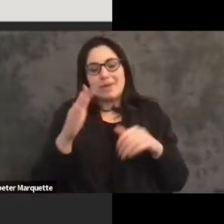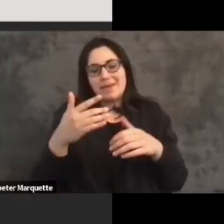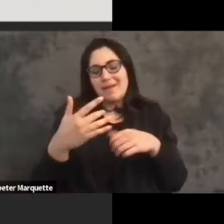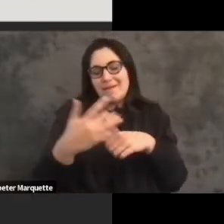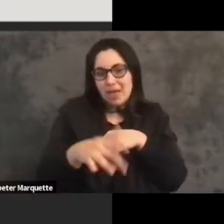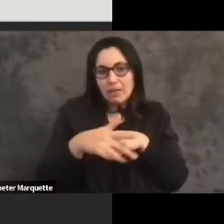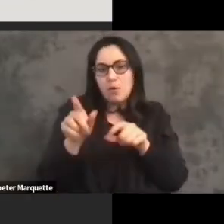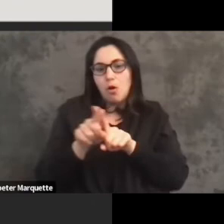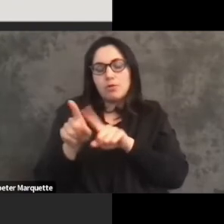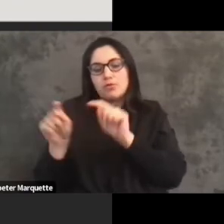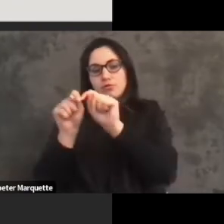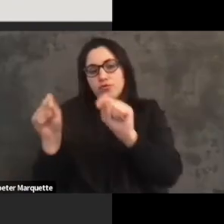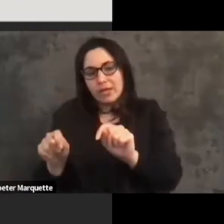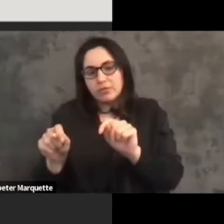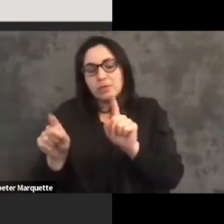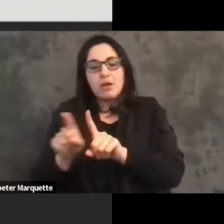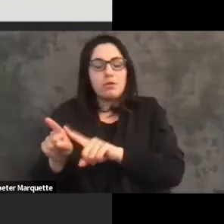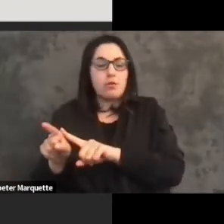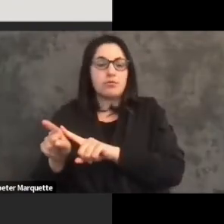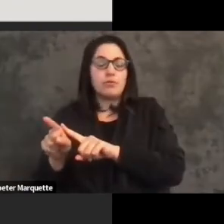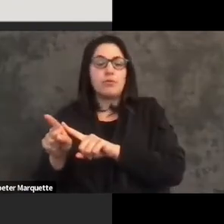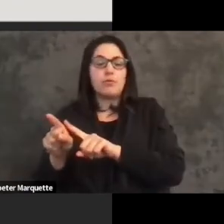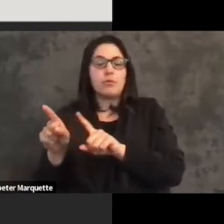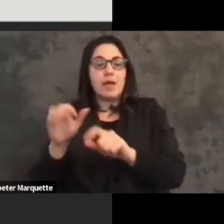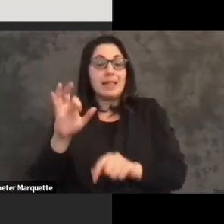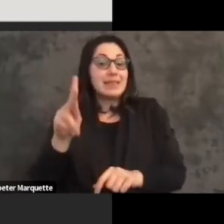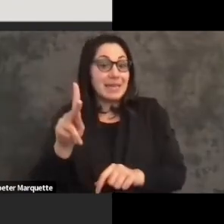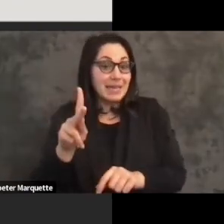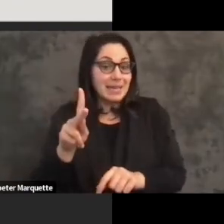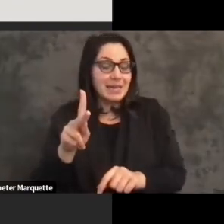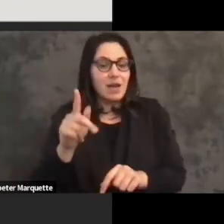that have been answered. And just so everyone knows this recording will be available. It